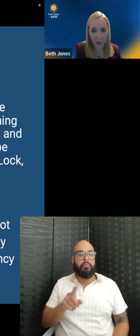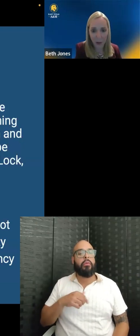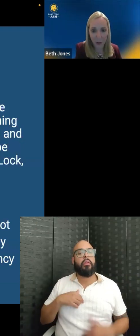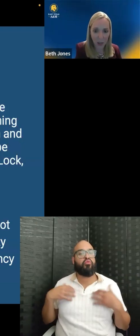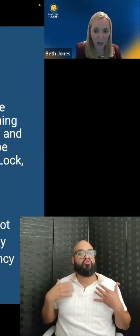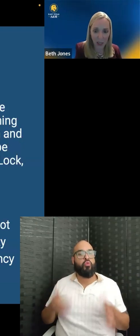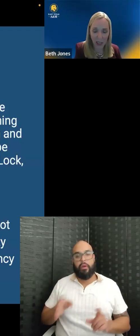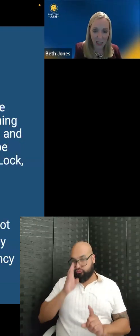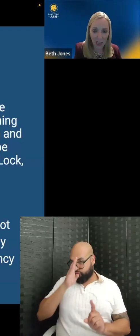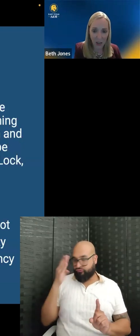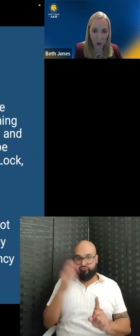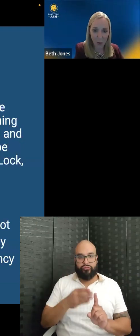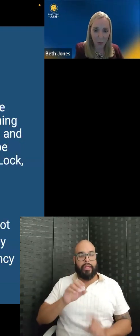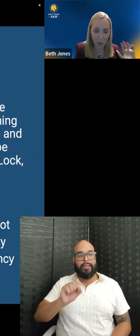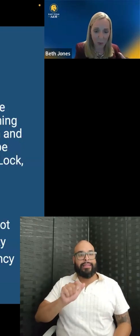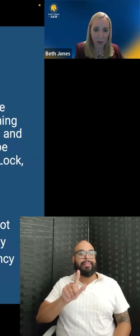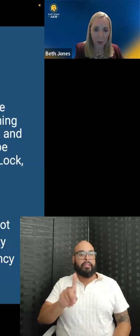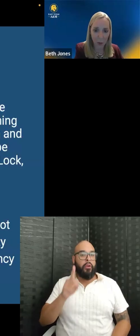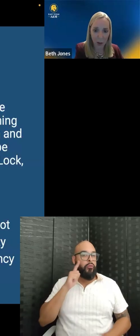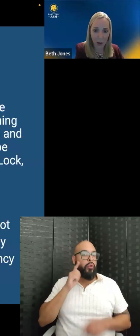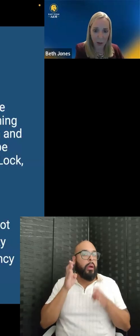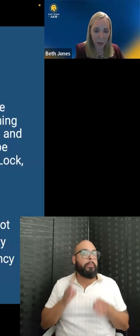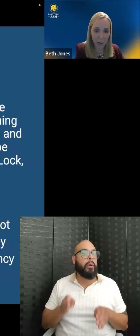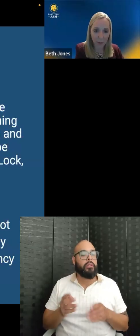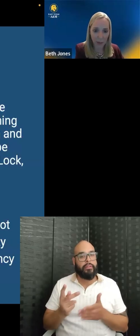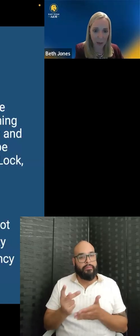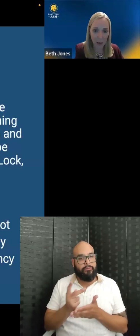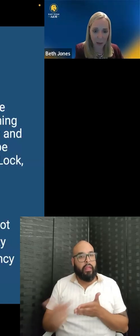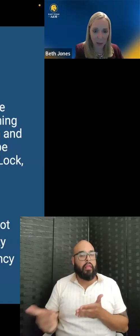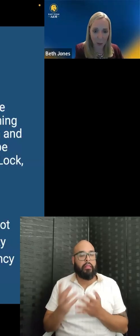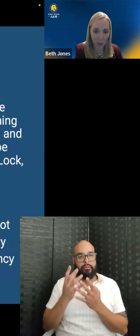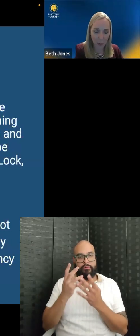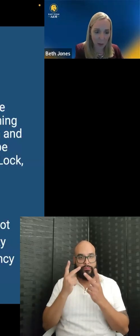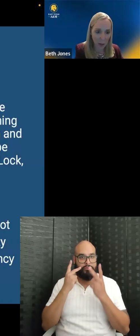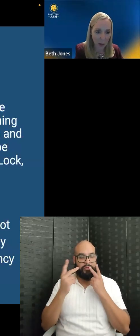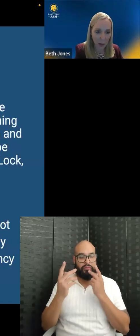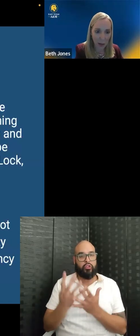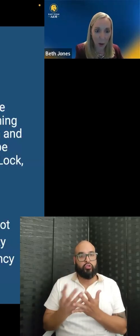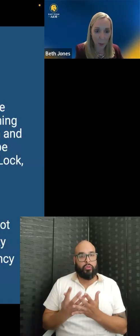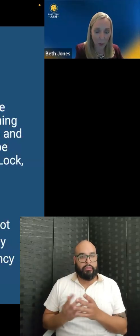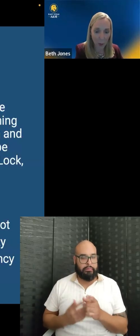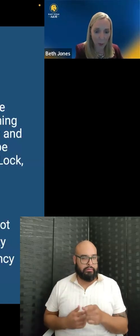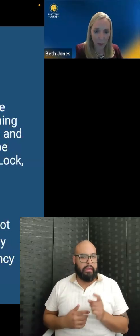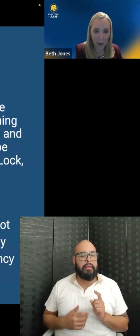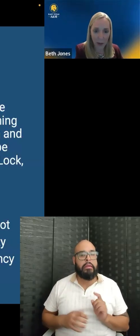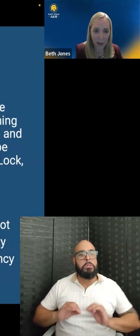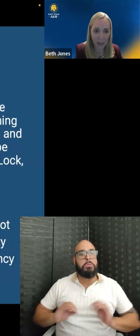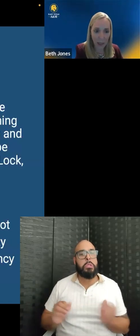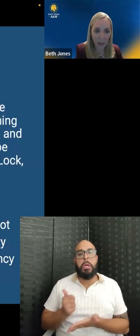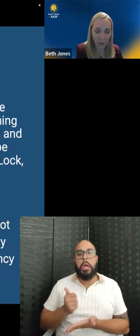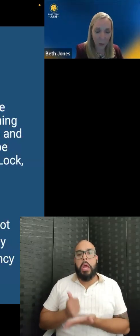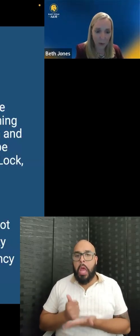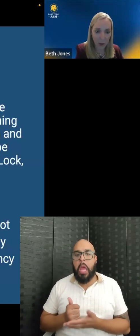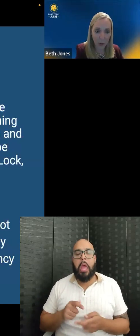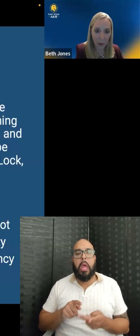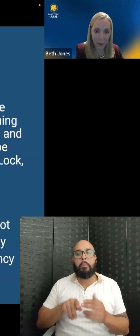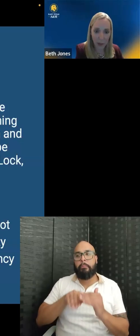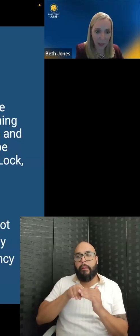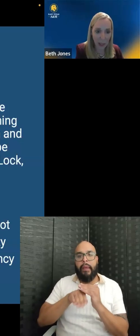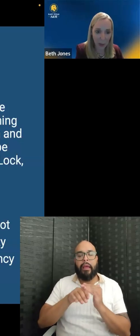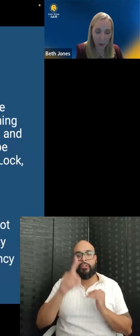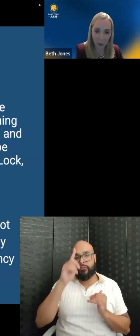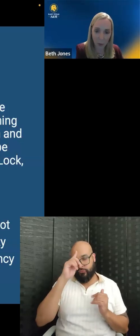failed the vision screening and has had no, help or access for a visual impairment that needed one.